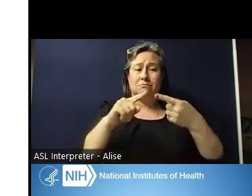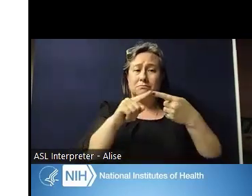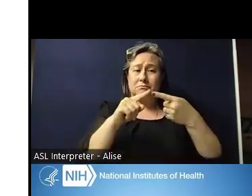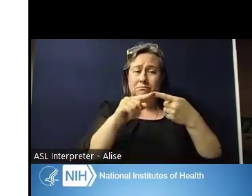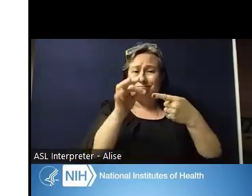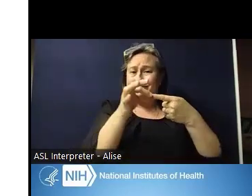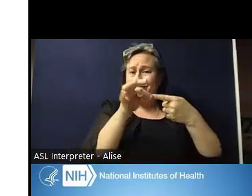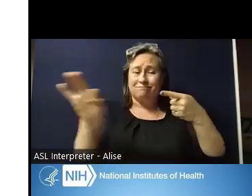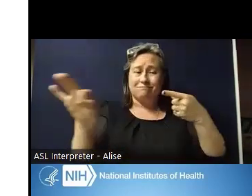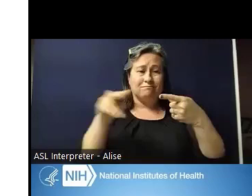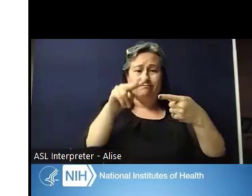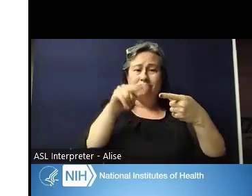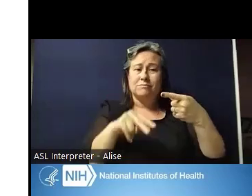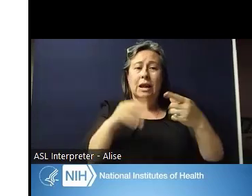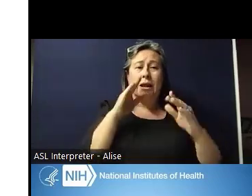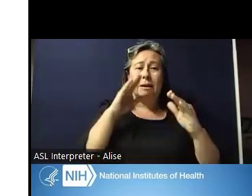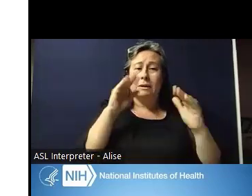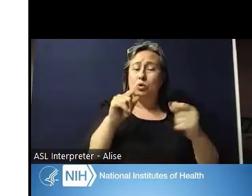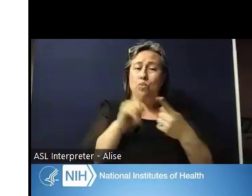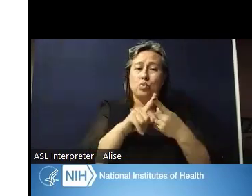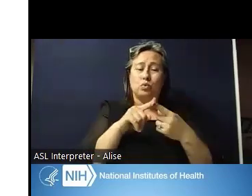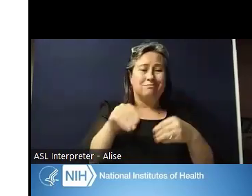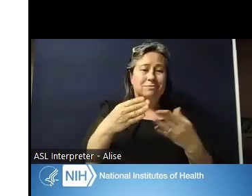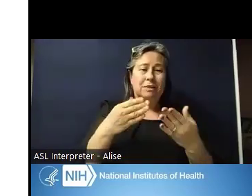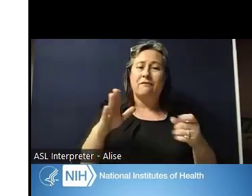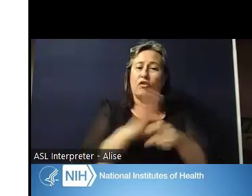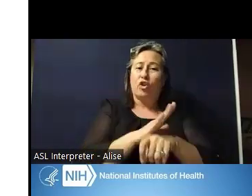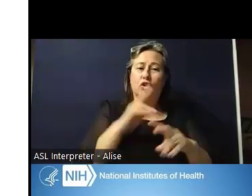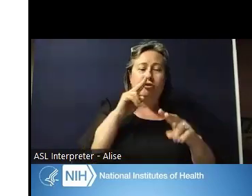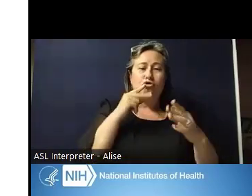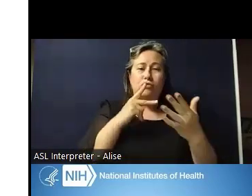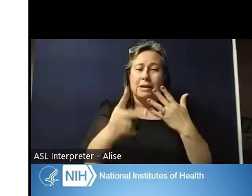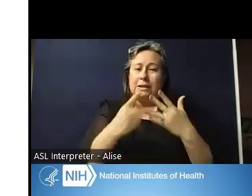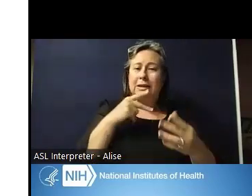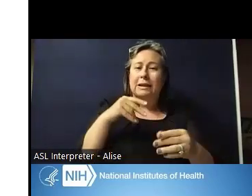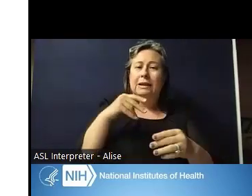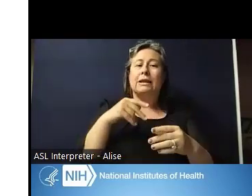in NIH applications and throughout the life of the NIH grant.